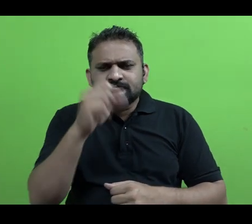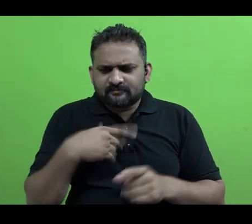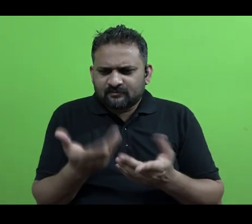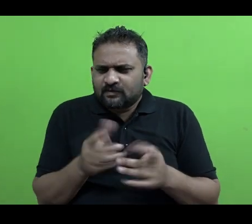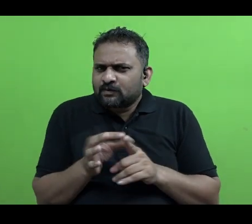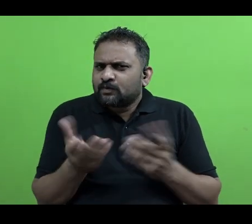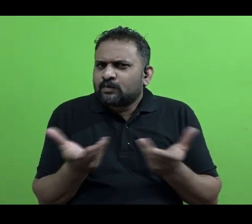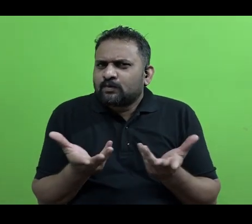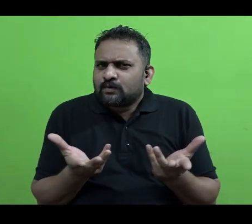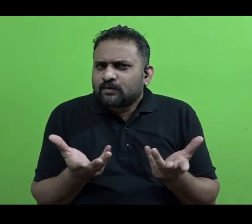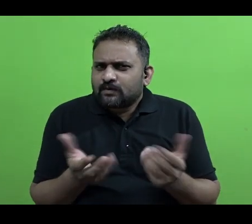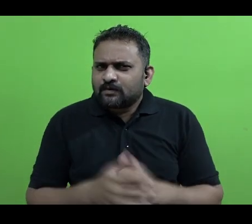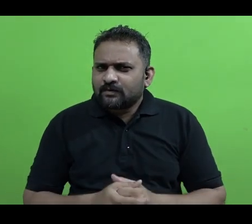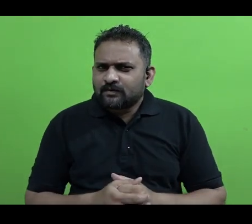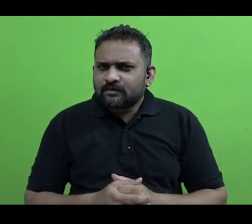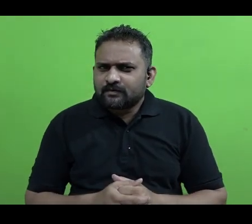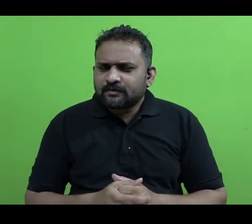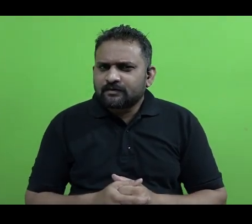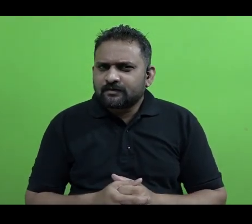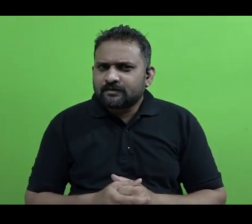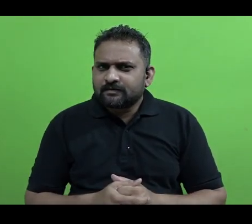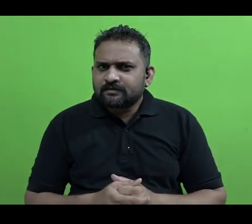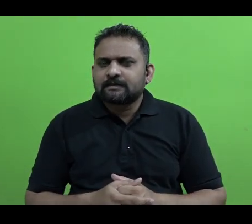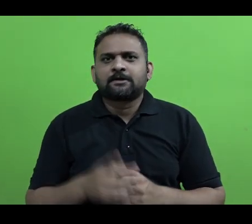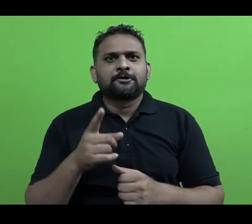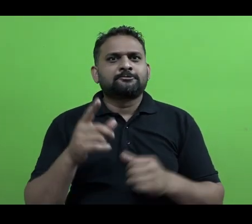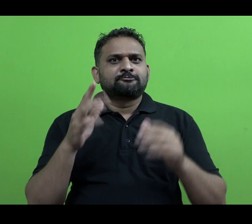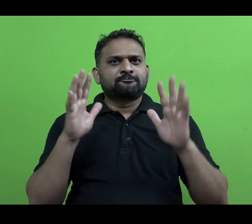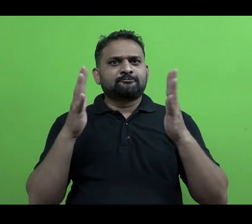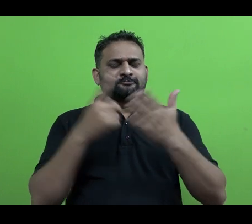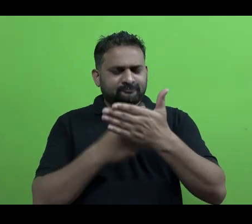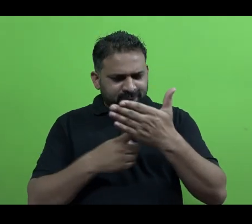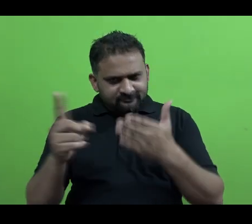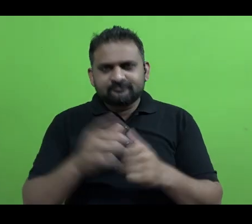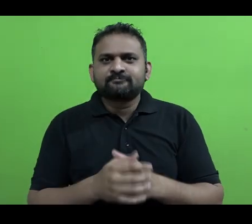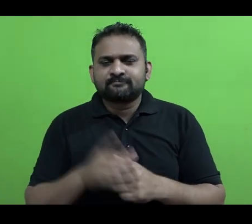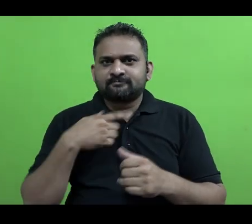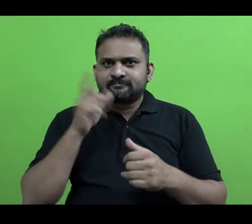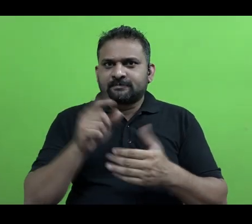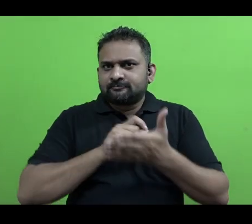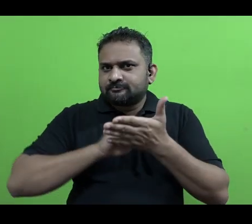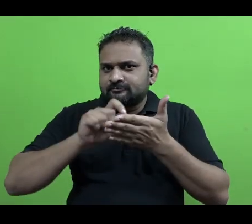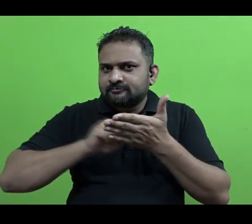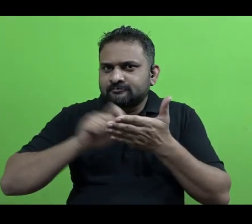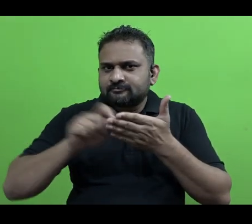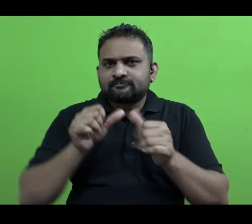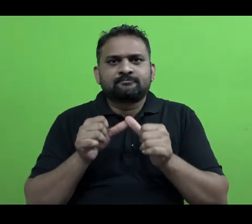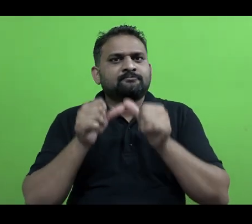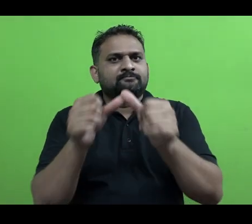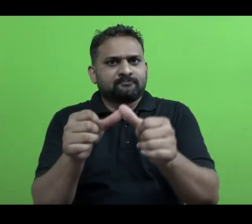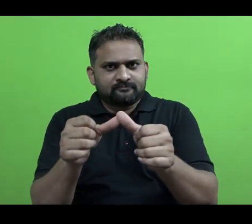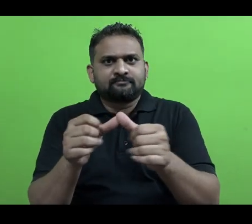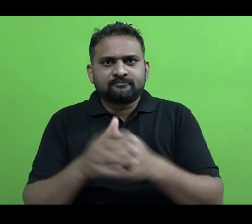Do you remember what to do here? That's right, we need to write the answer